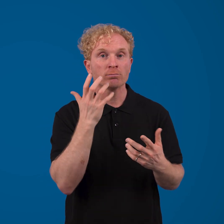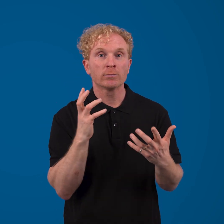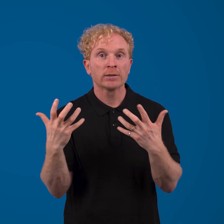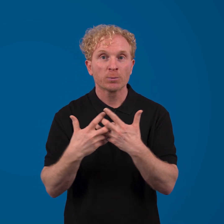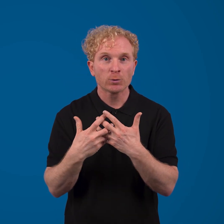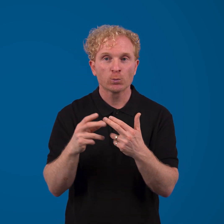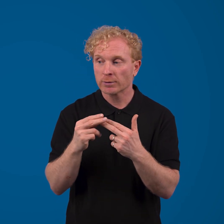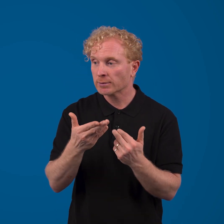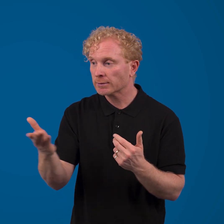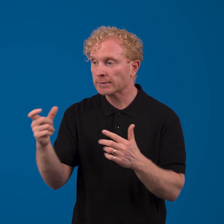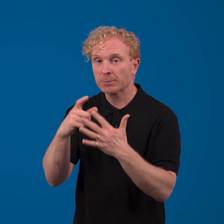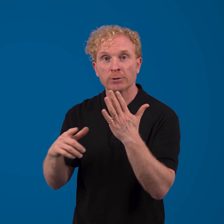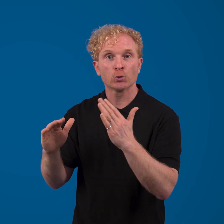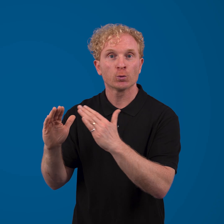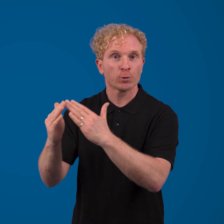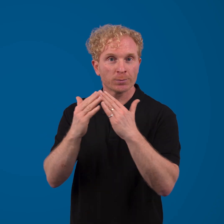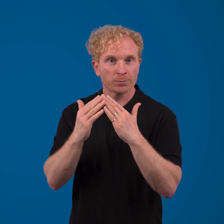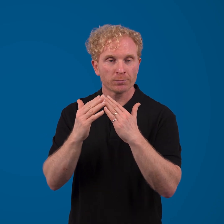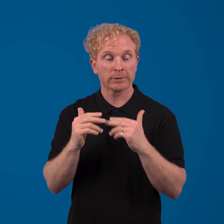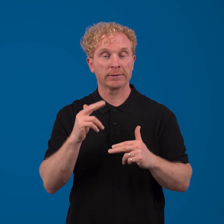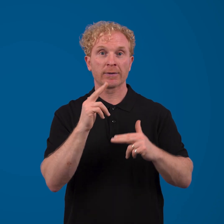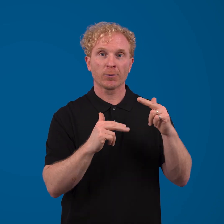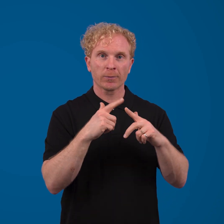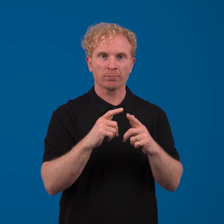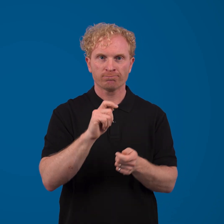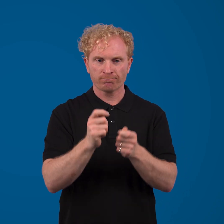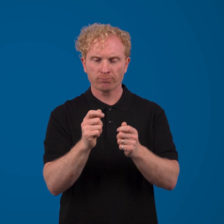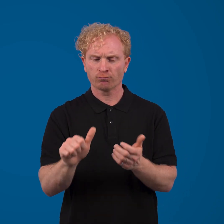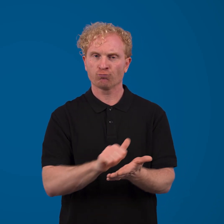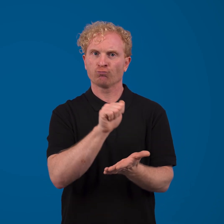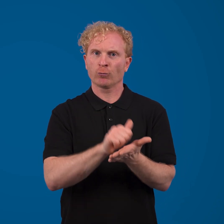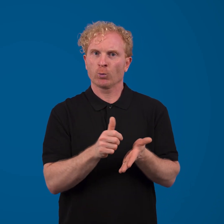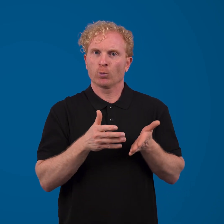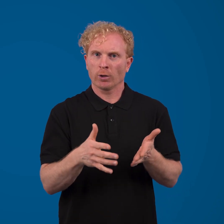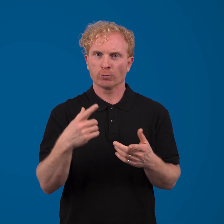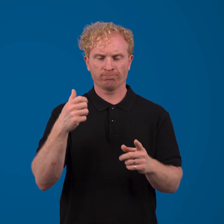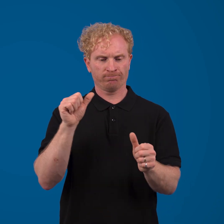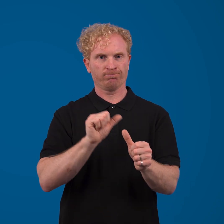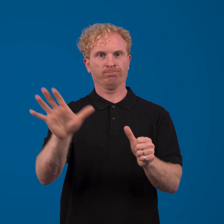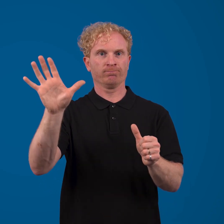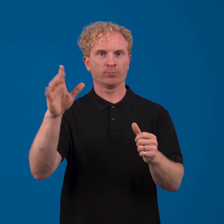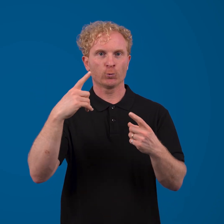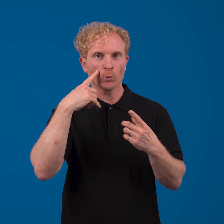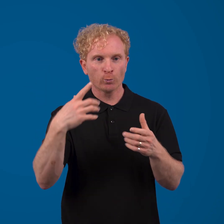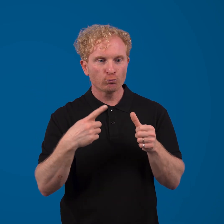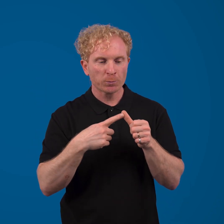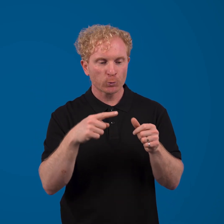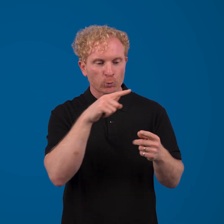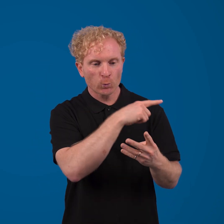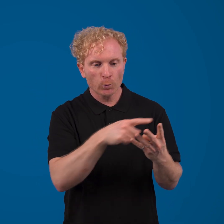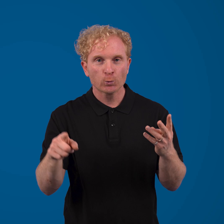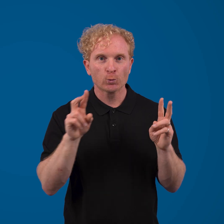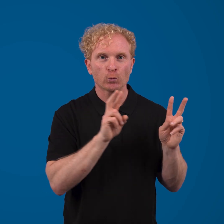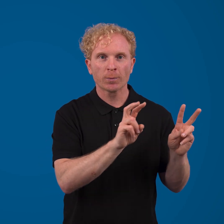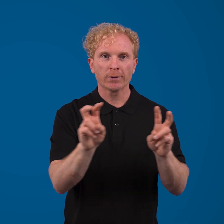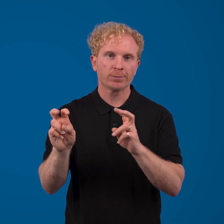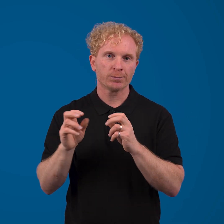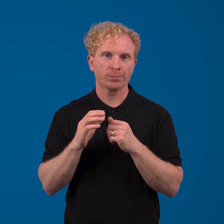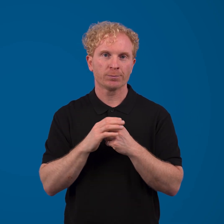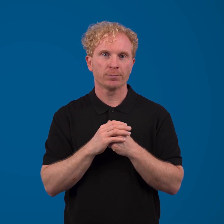engagement with the disability community to develop and implement appropriate and effective responses to those topics.